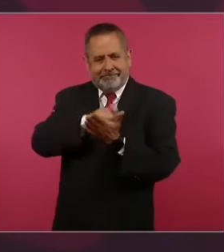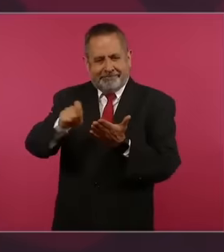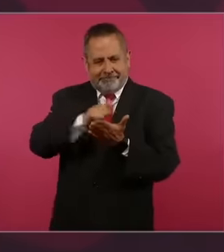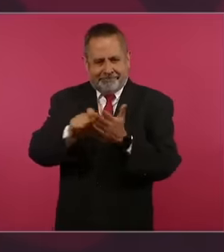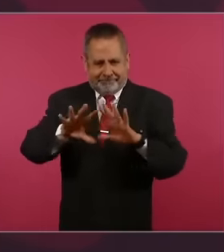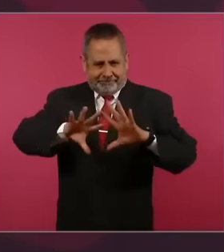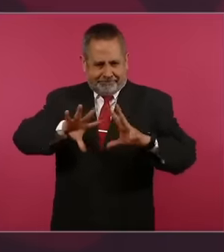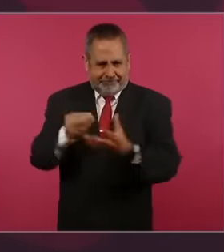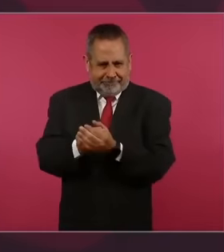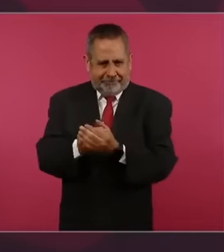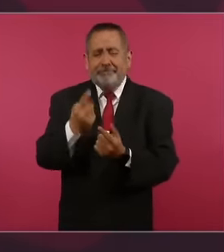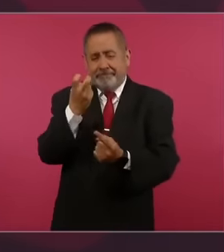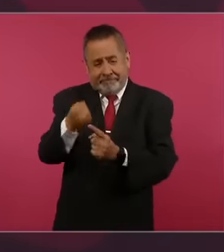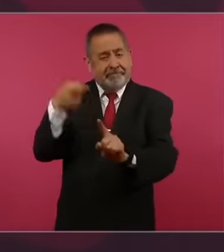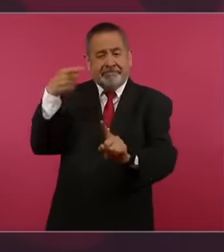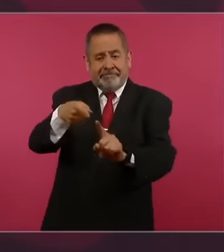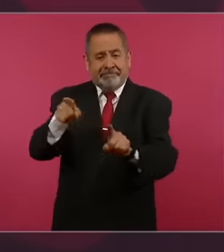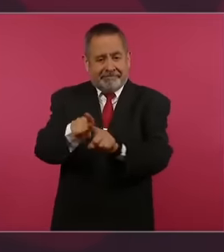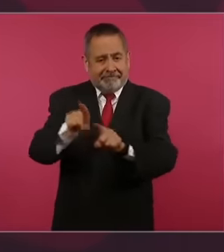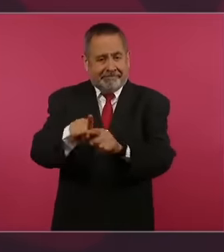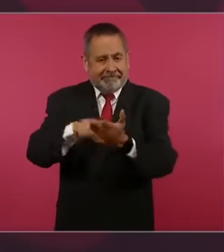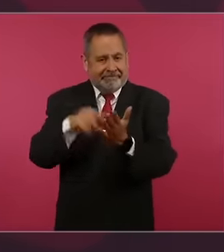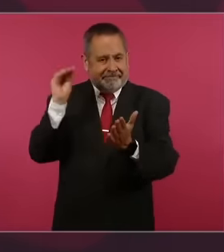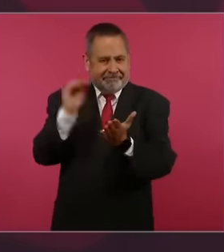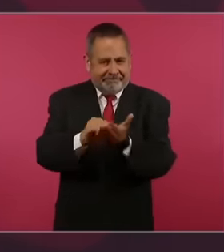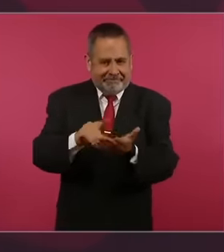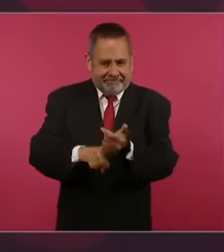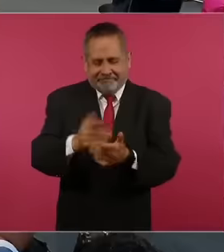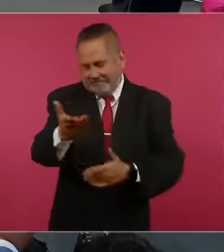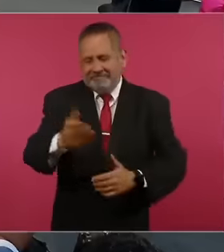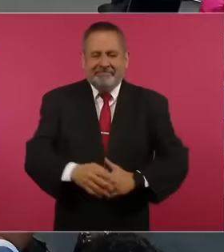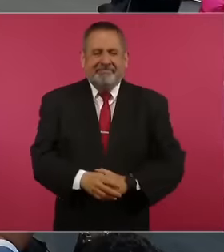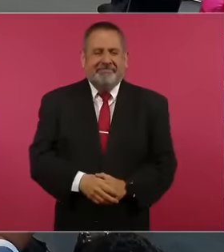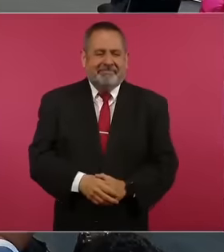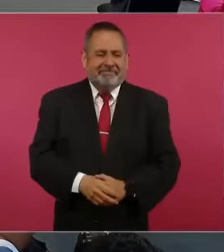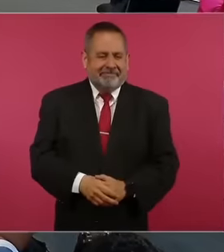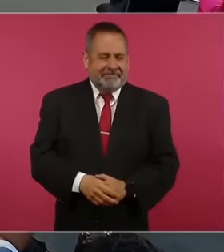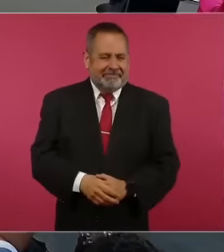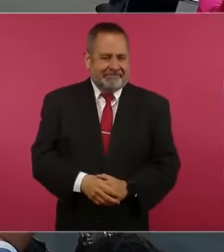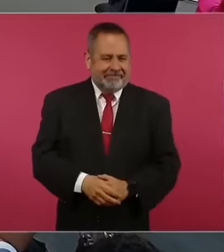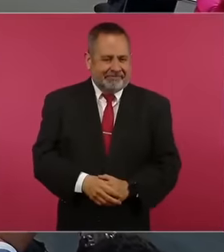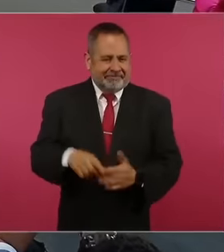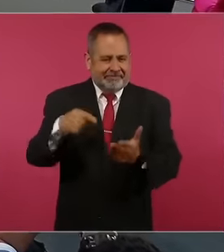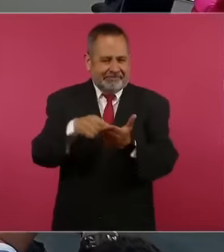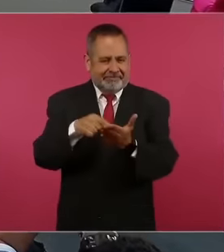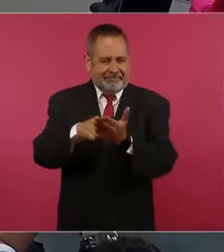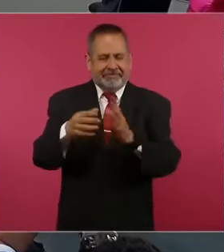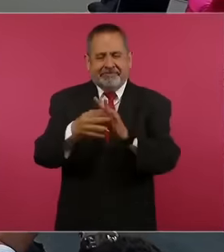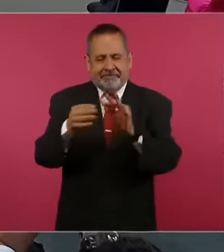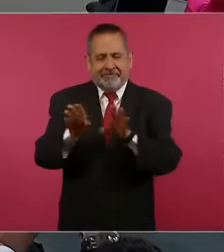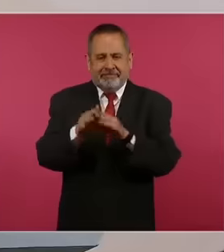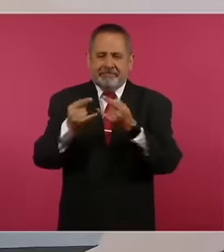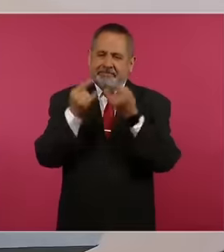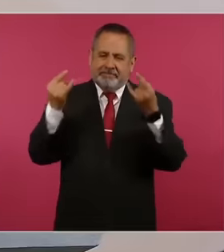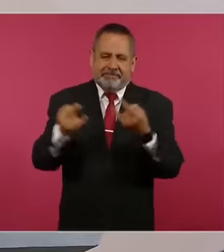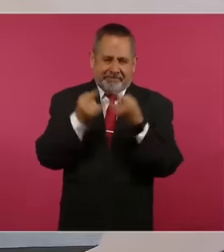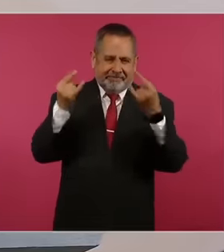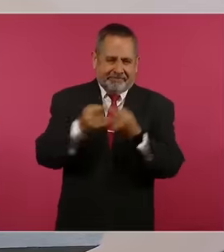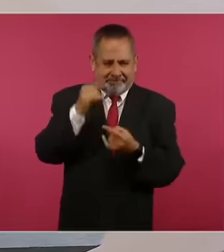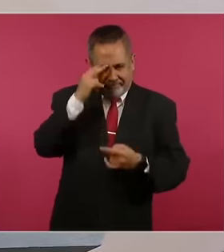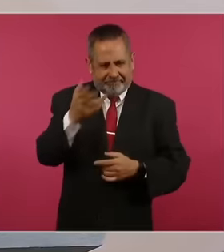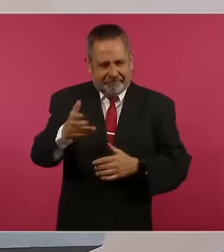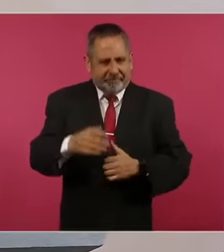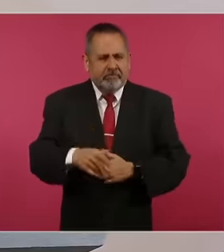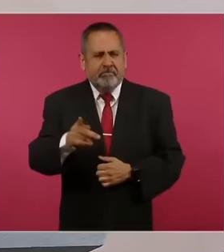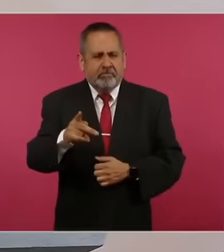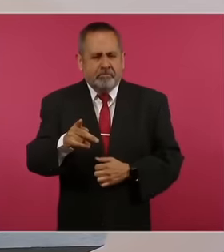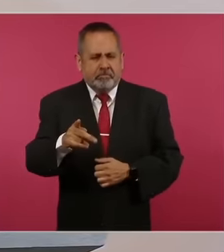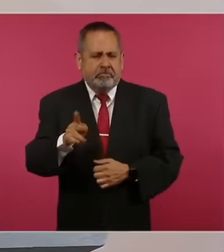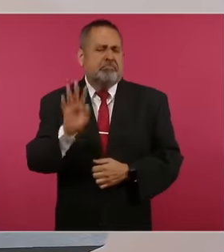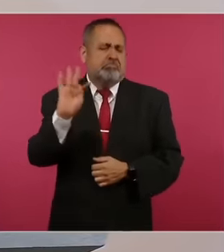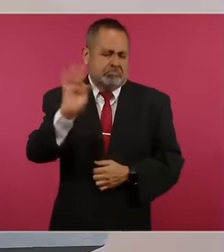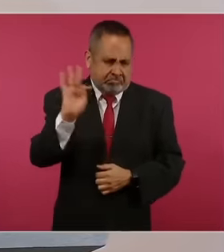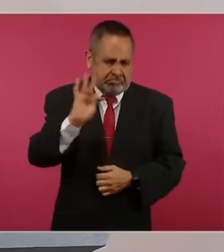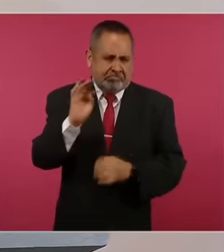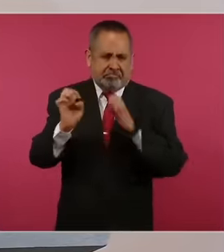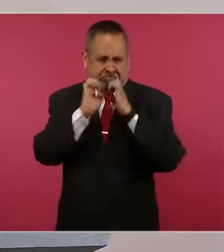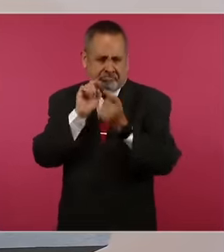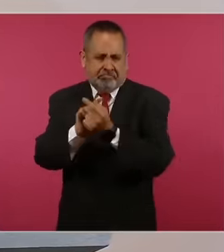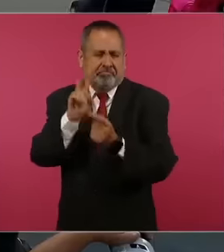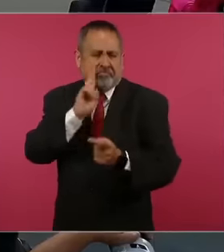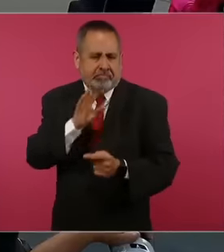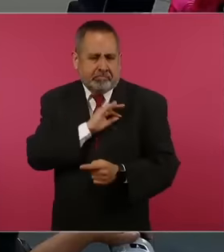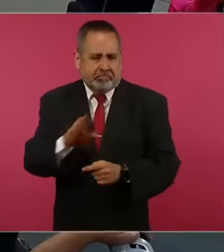purpose. It tells how it was done, but let's not rule out the interview. Let's get on with